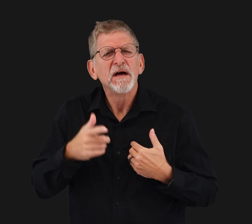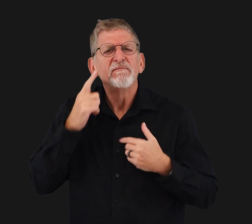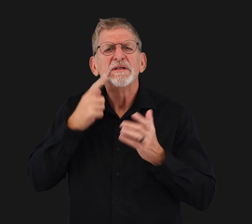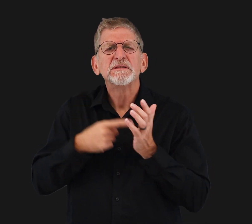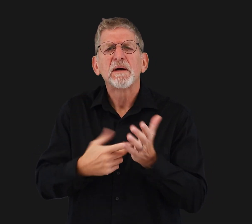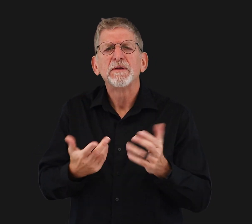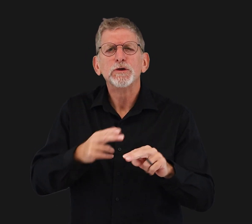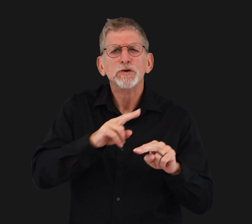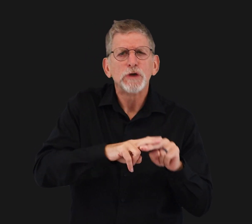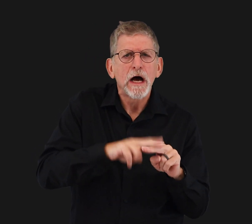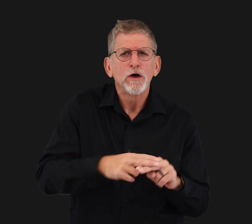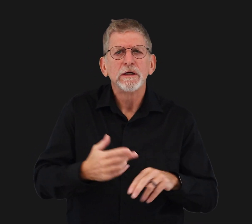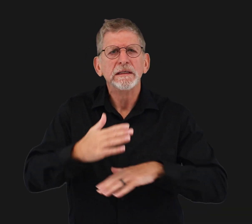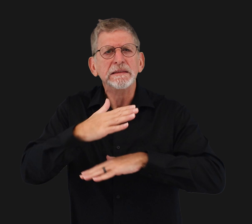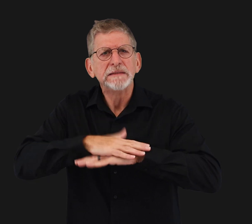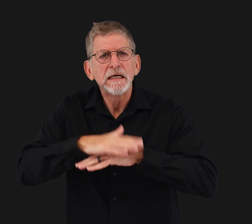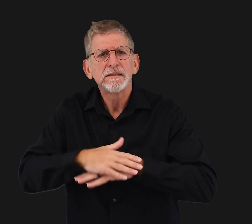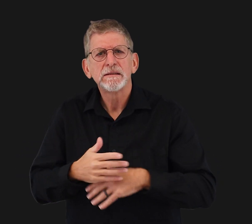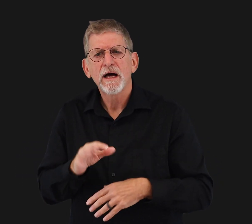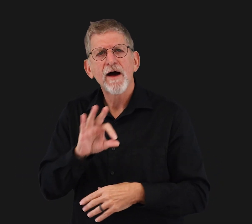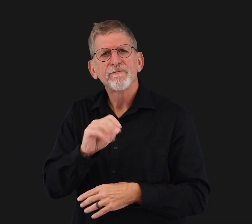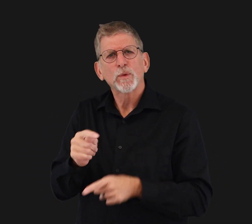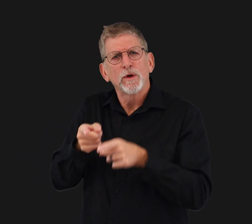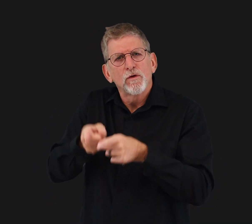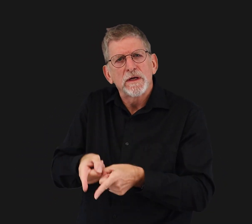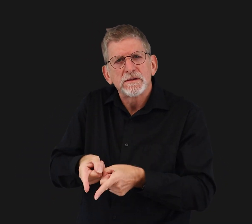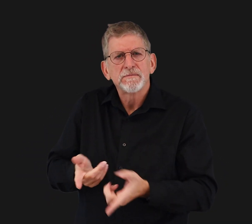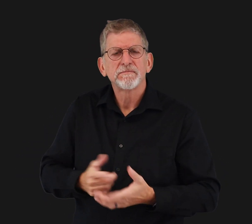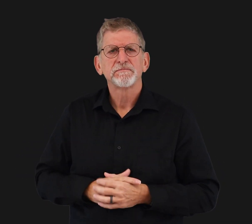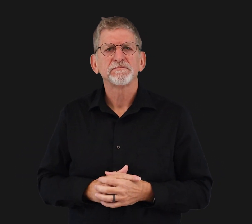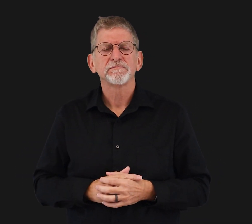(e.g., chairs, desks, footrests)